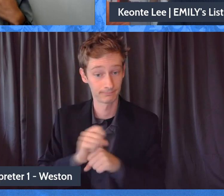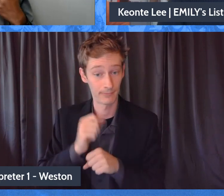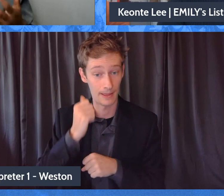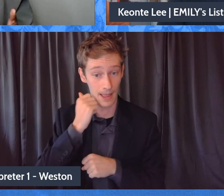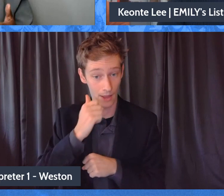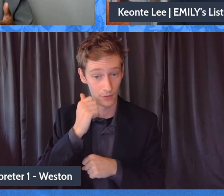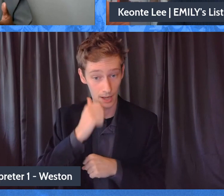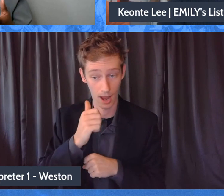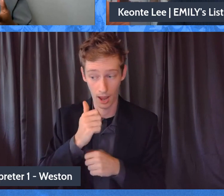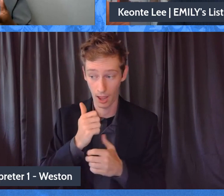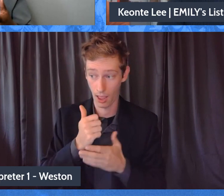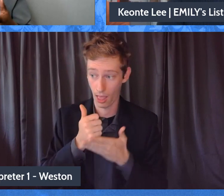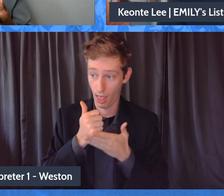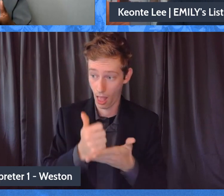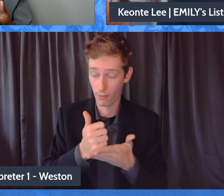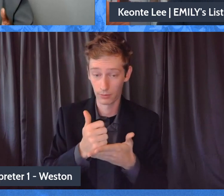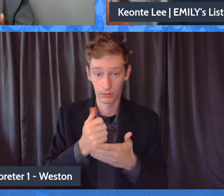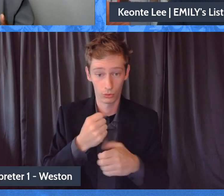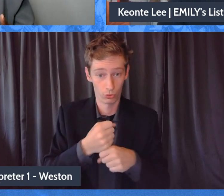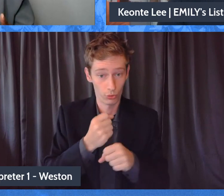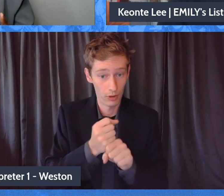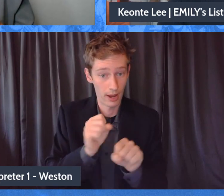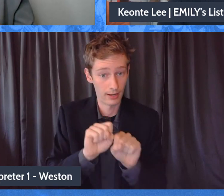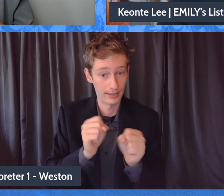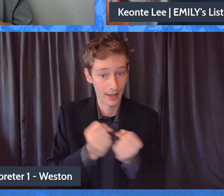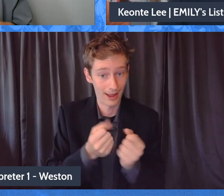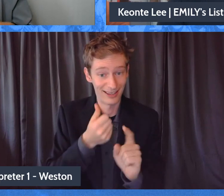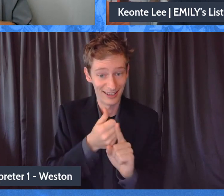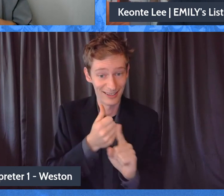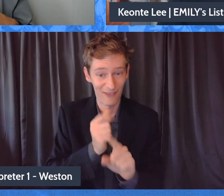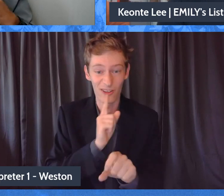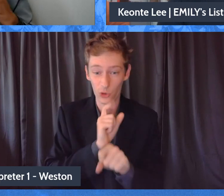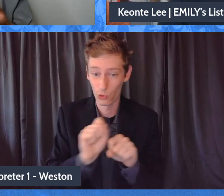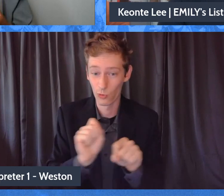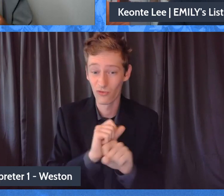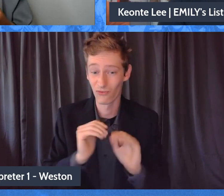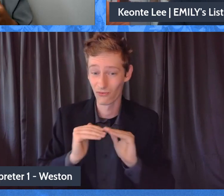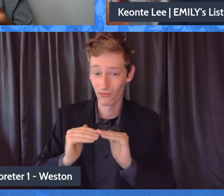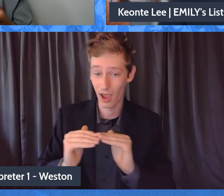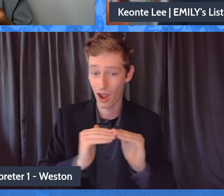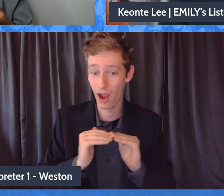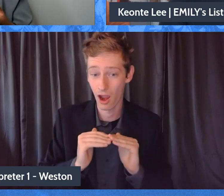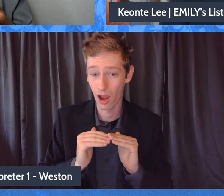helping to create a society that was fair? A society where no one was left behind